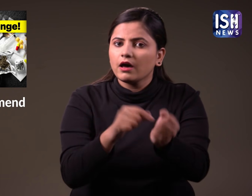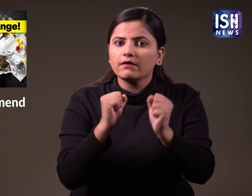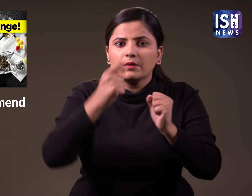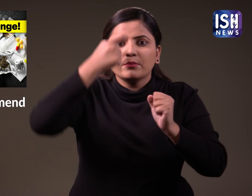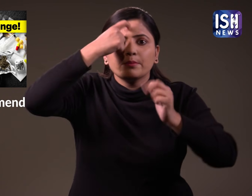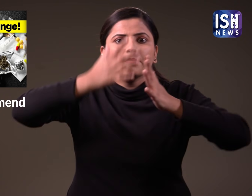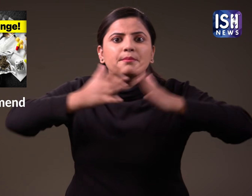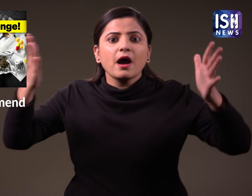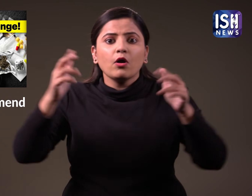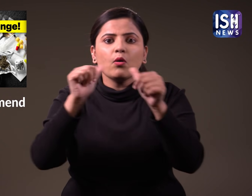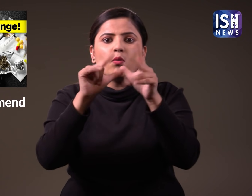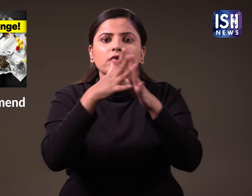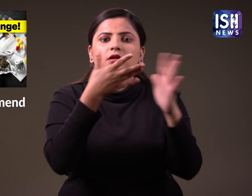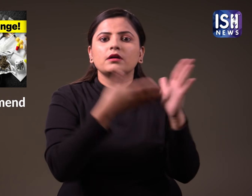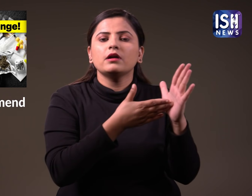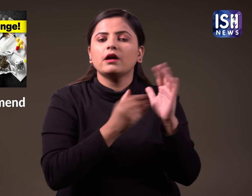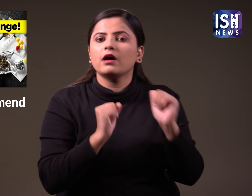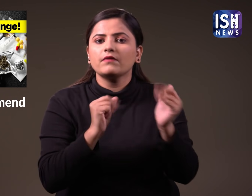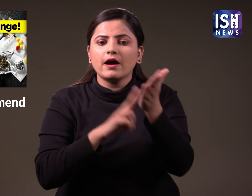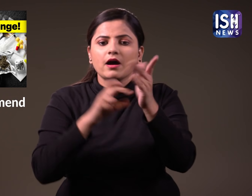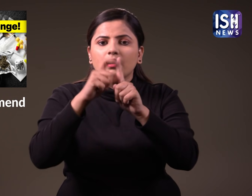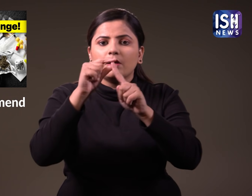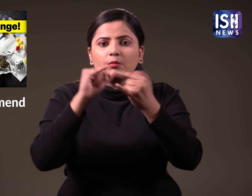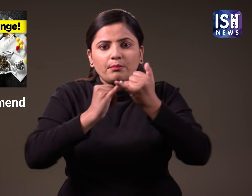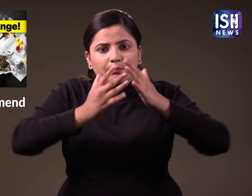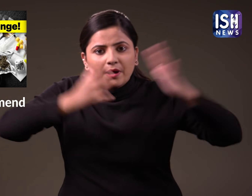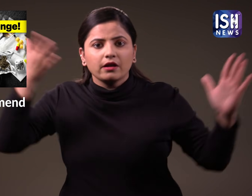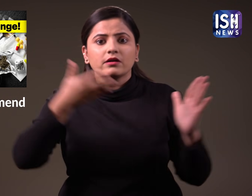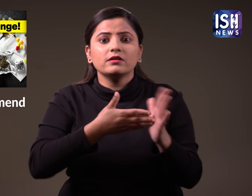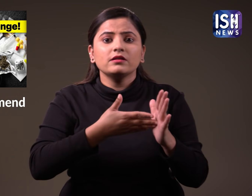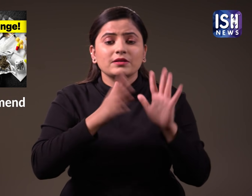This is the problem as NDPS Act is strict.